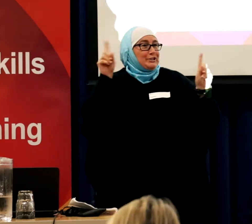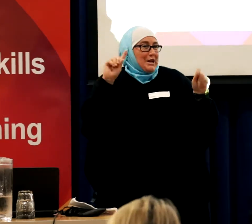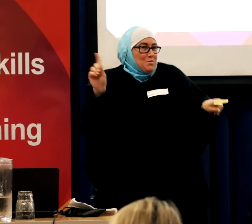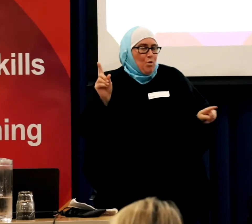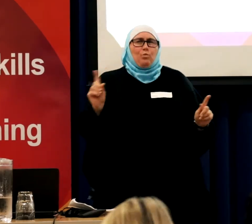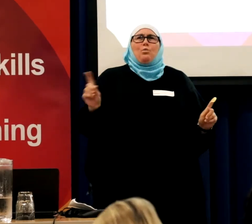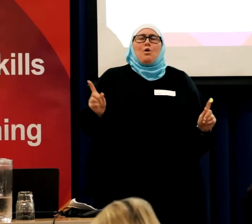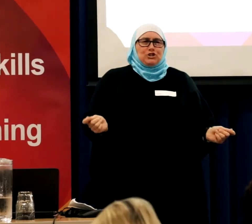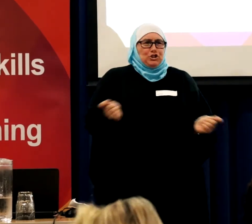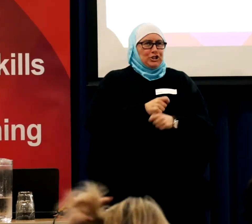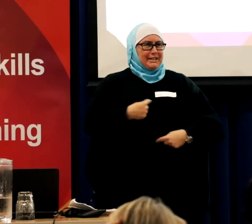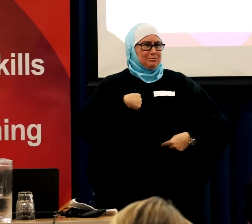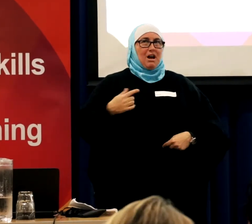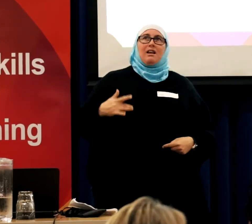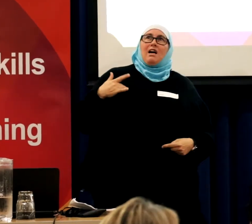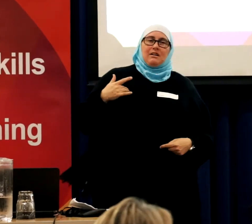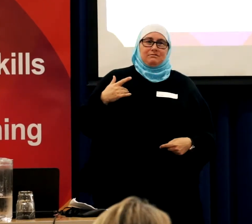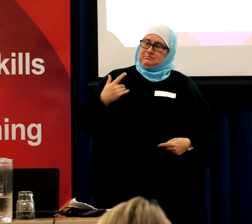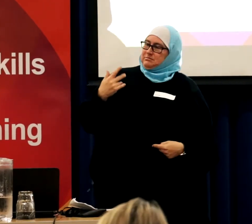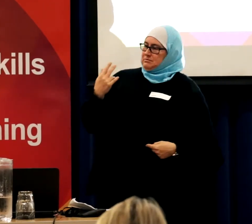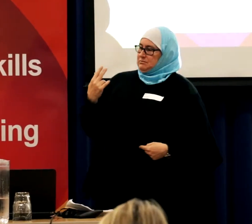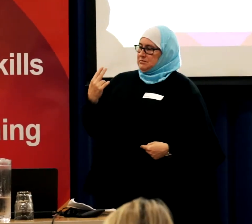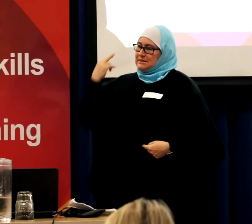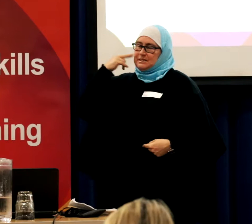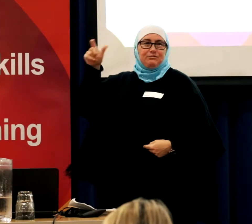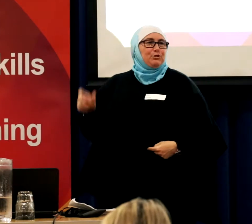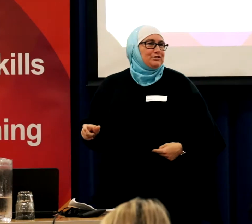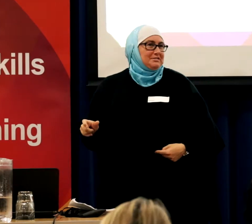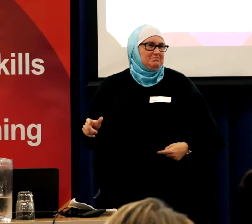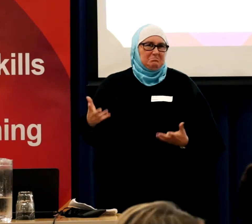Today I’m going to talk about the changes that I’ve experienced